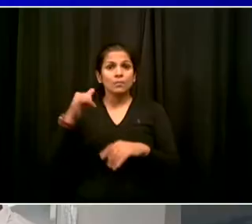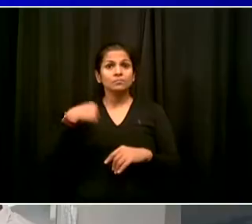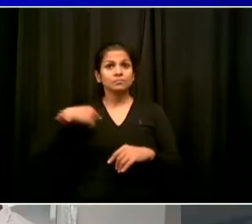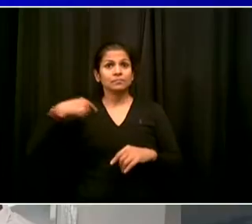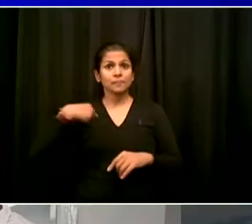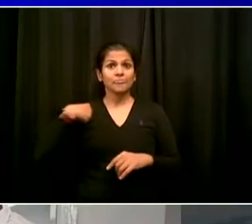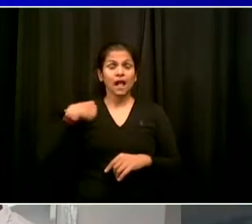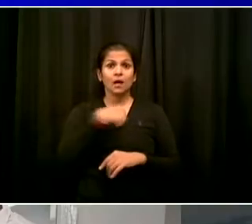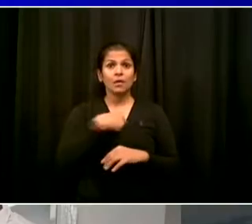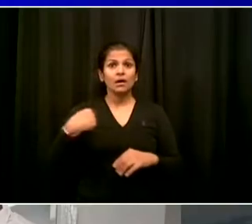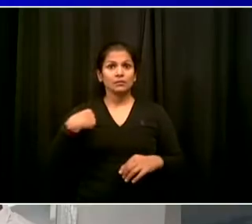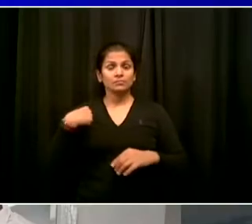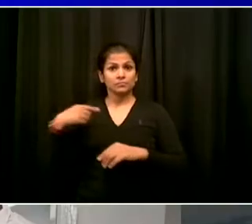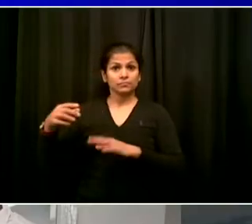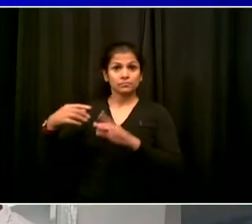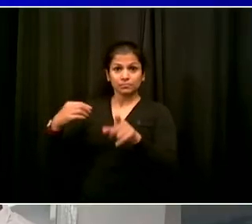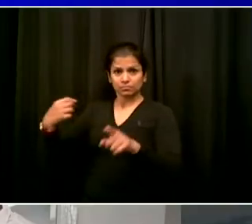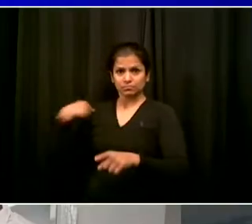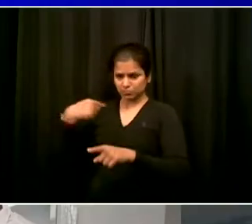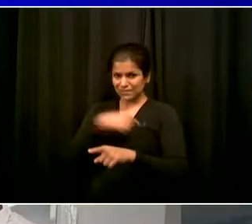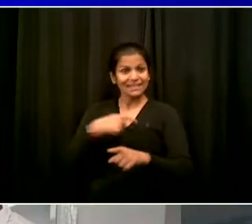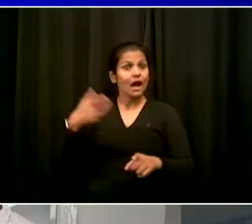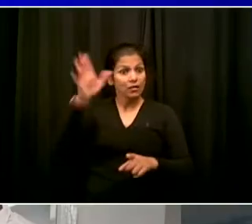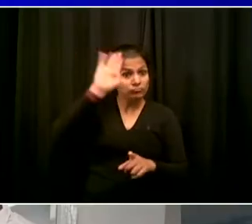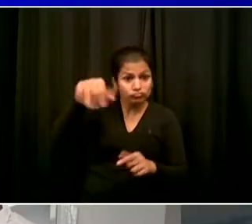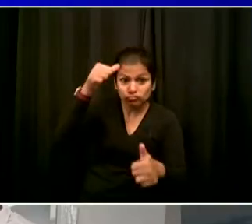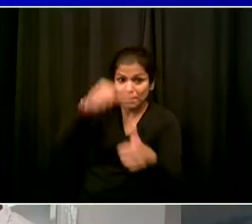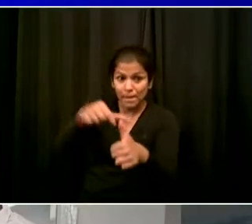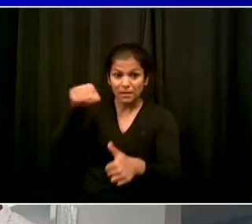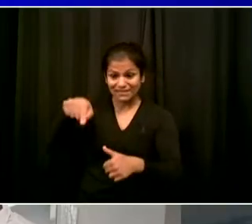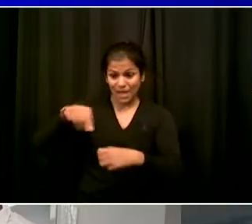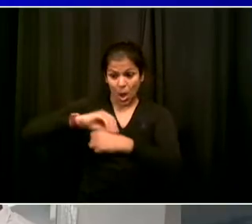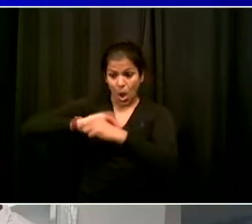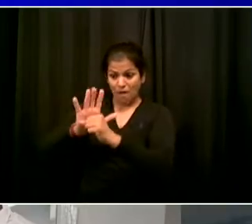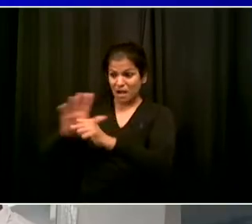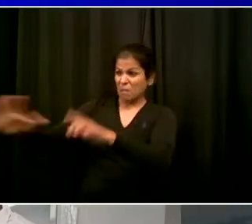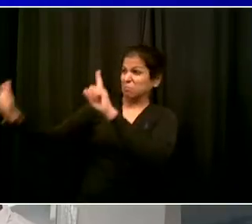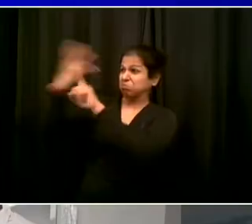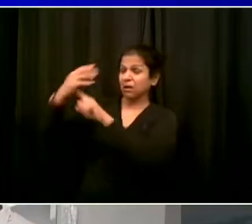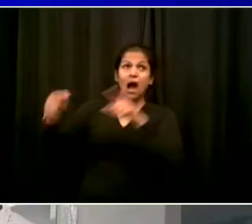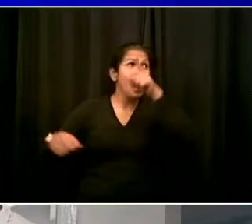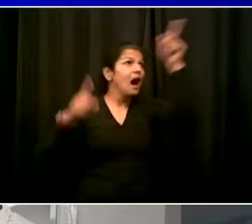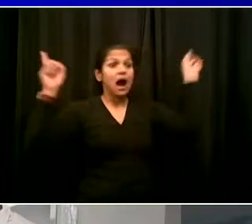AND IT ISA BSOLUTELY EXTRAORDINARY. THIS WAS CREATED FRFROM SCSCART, USING NEW APPROACHES, NEW